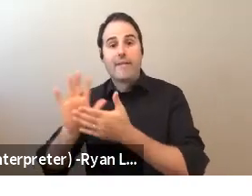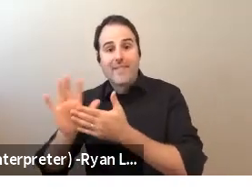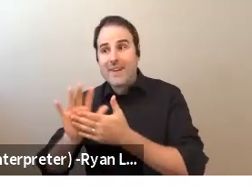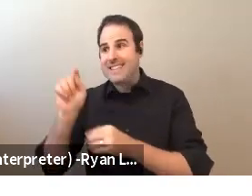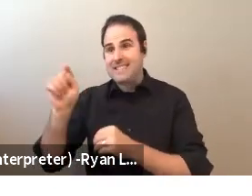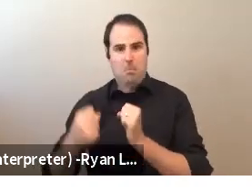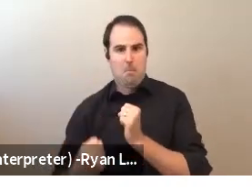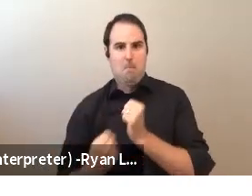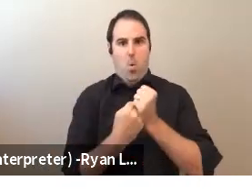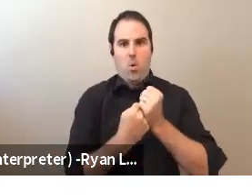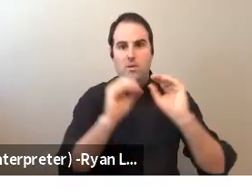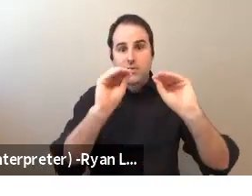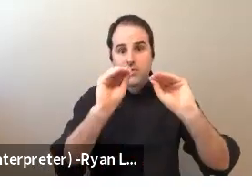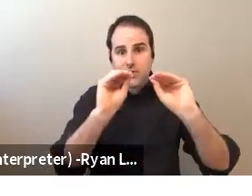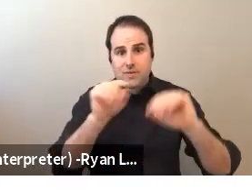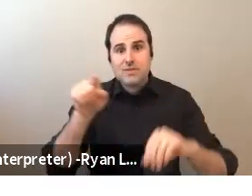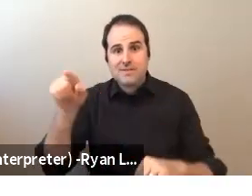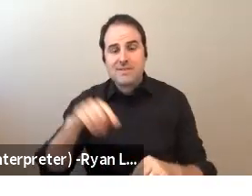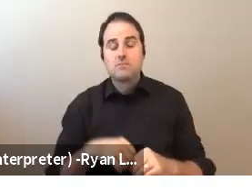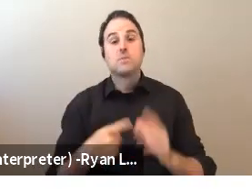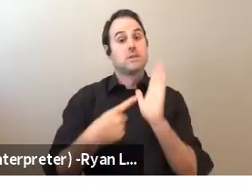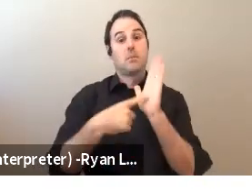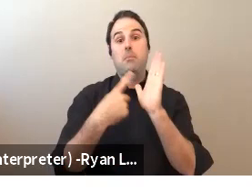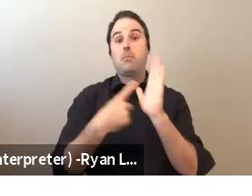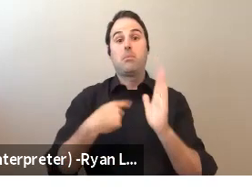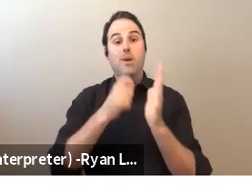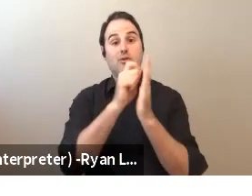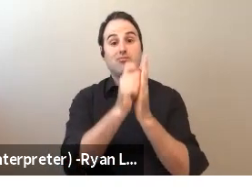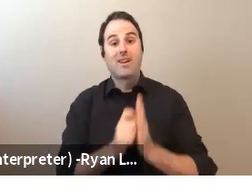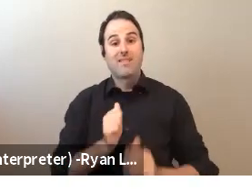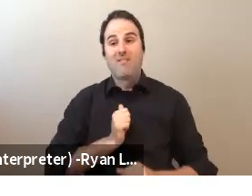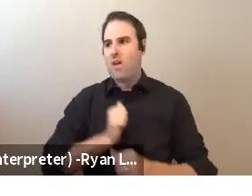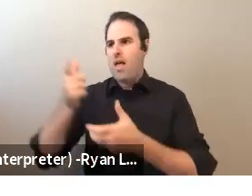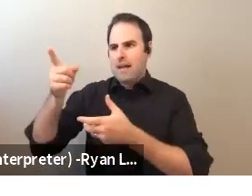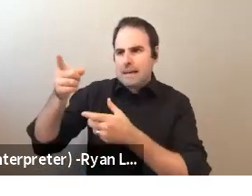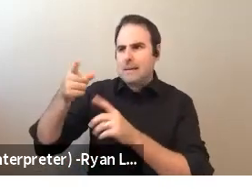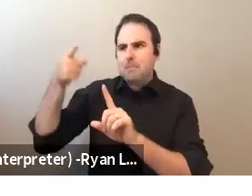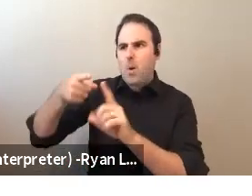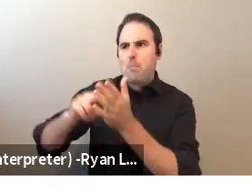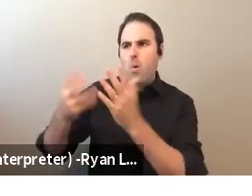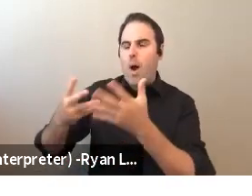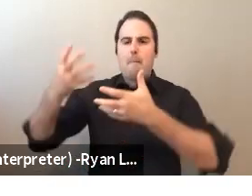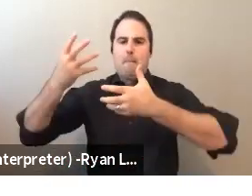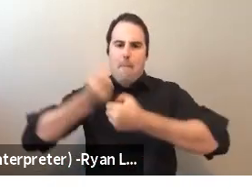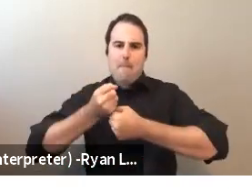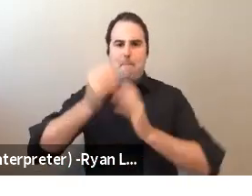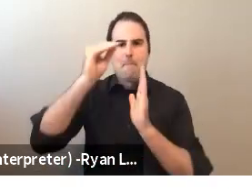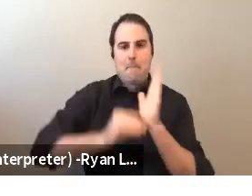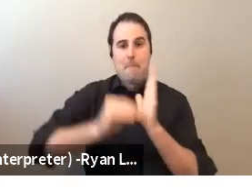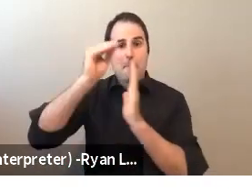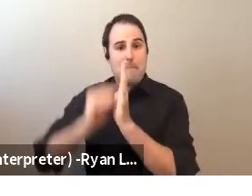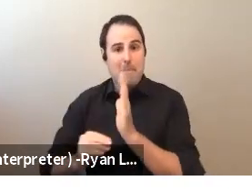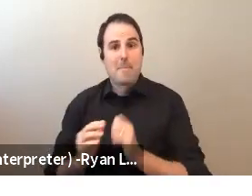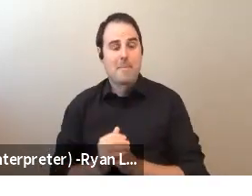Sally Potter: Sometimes in fact writing my own little summaries of things. And so I was using less and less of this textbook.